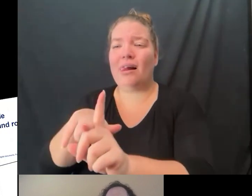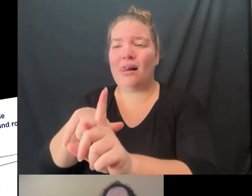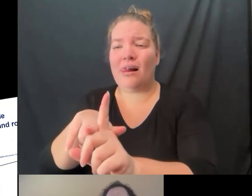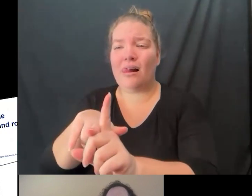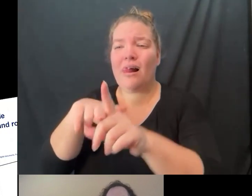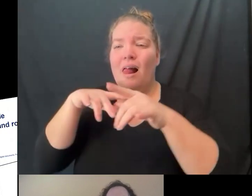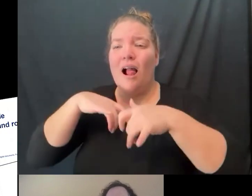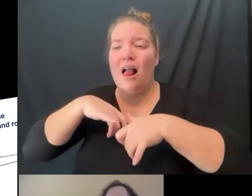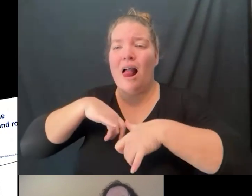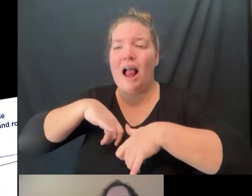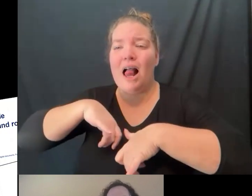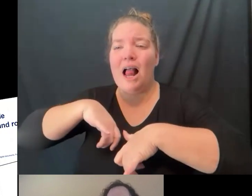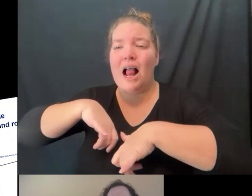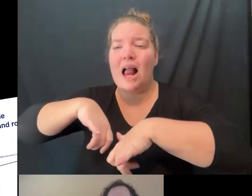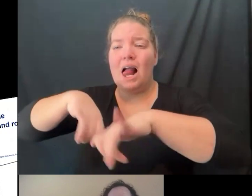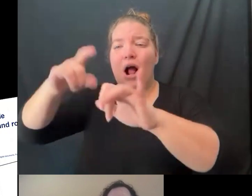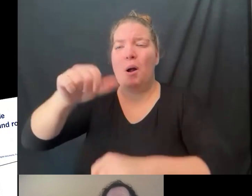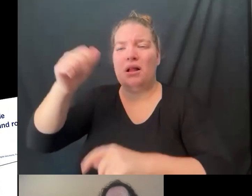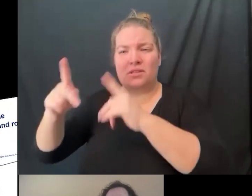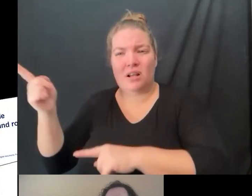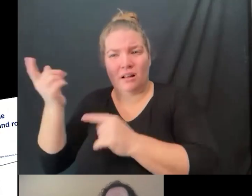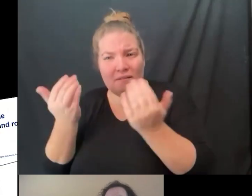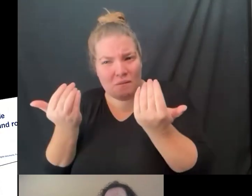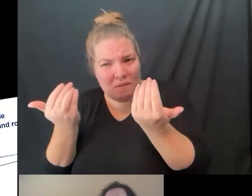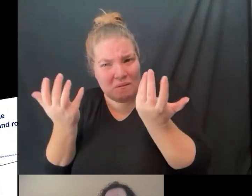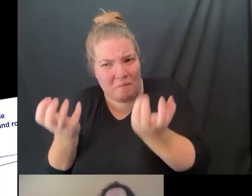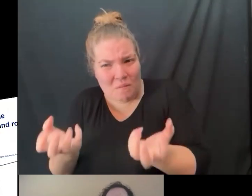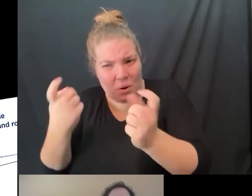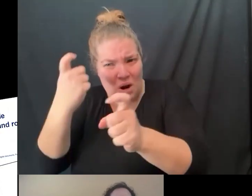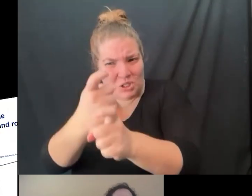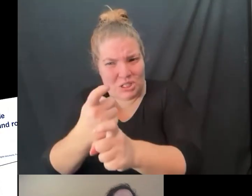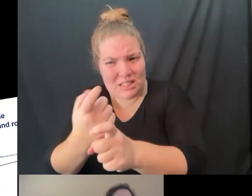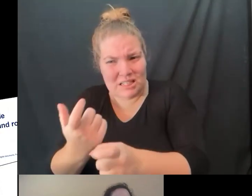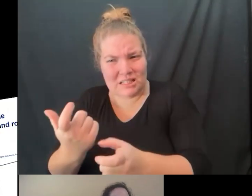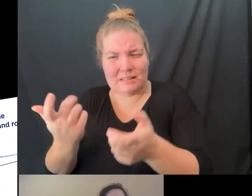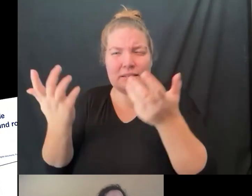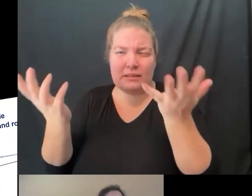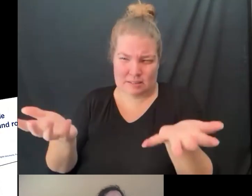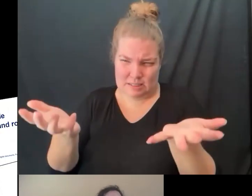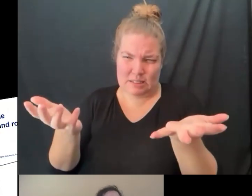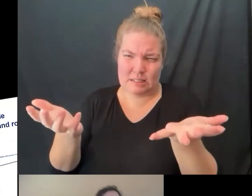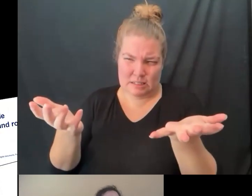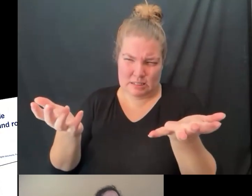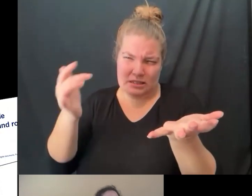site is you can't sit on a ticket forever. Someone else may want to buy it. And so WCAG has this pragmatic balance